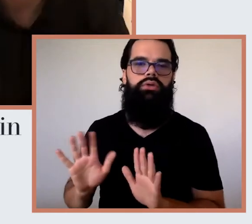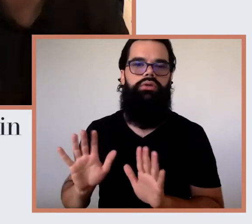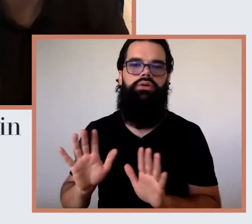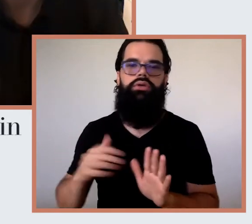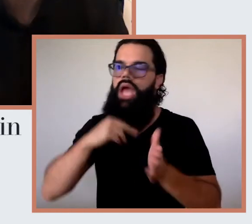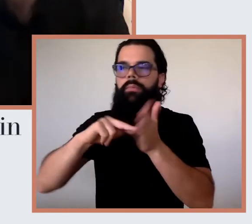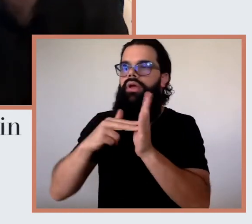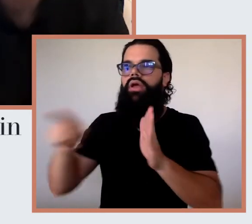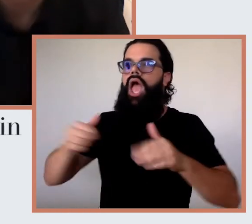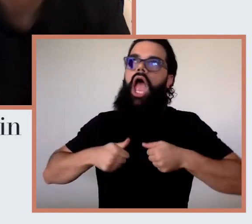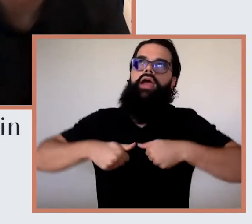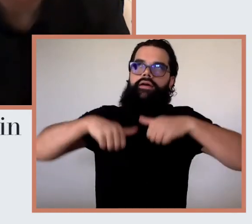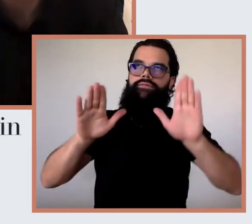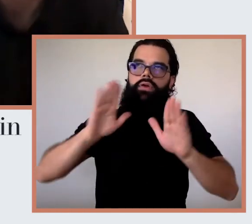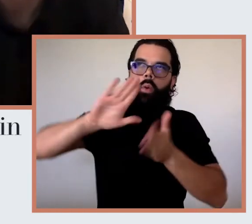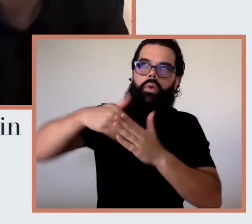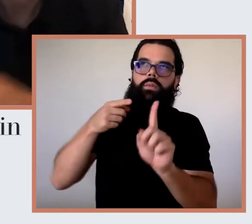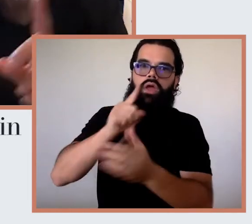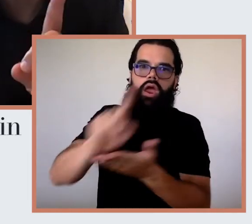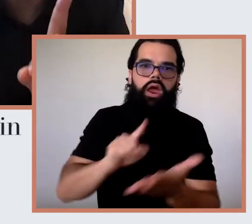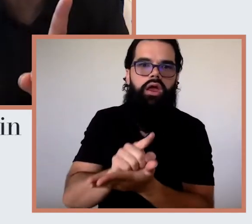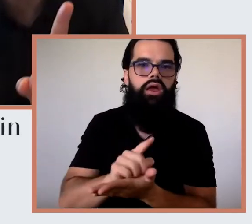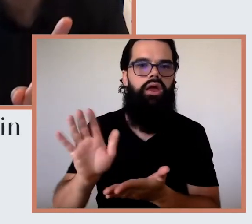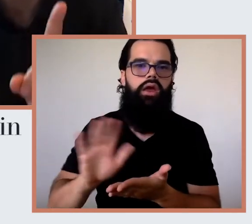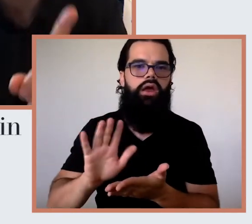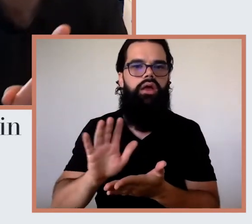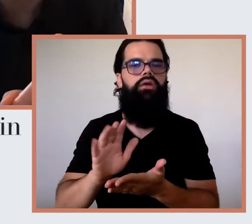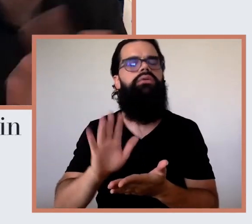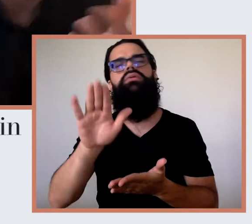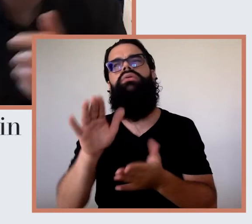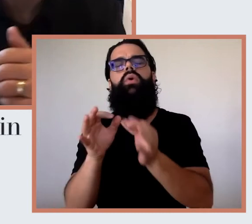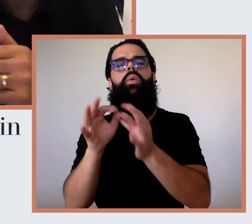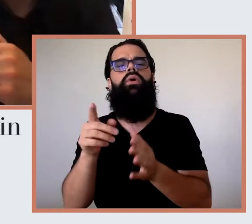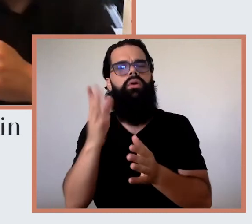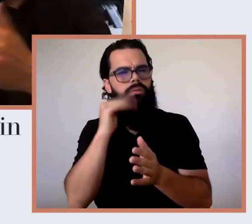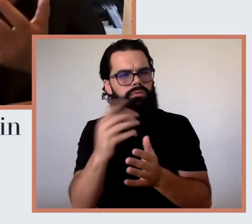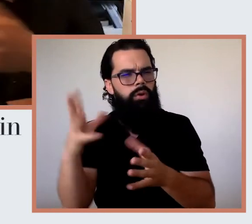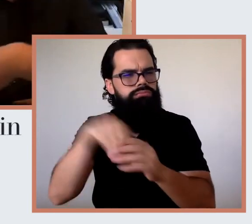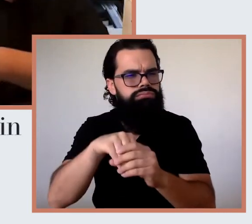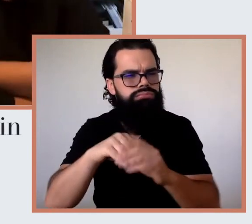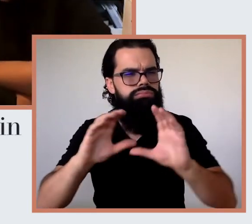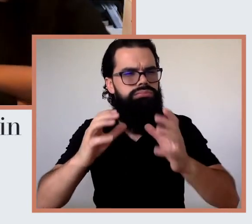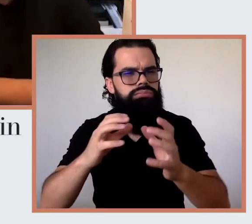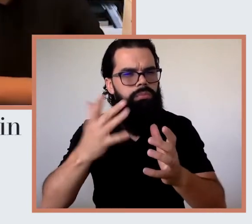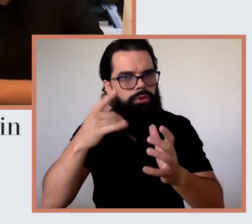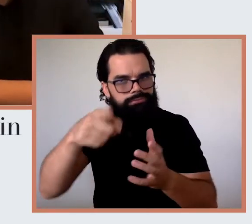I'm not because to give up a couple hours, you have to give up a couple hours in an evening to be your interpreter, why couldn't you come to an acting class?